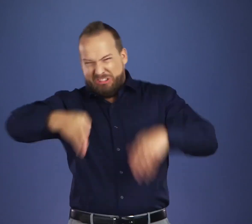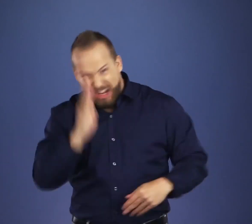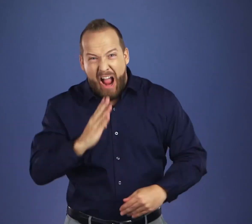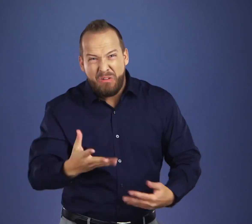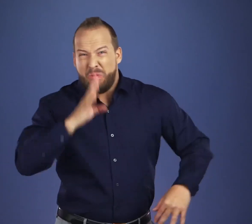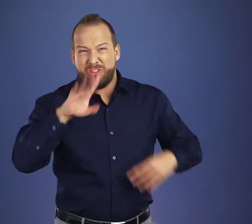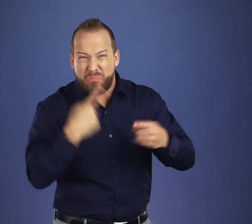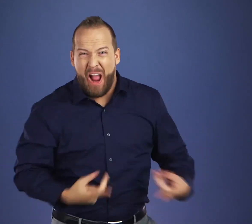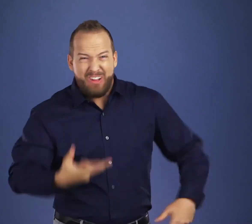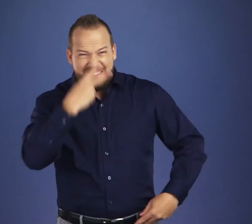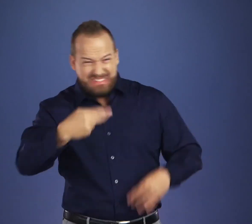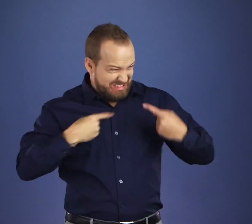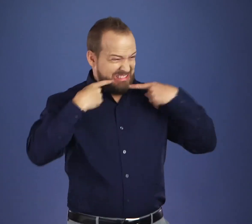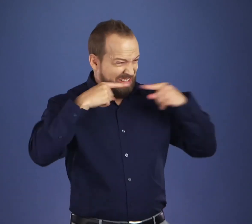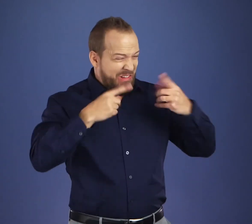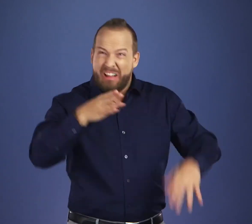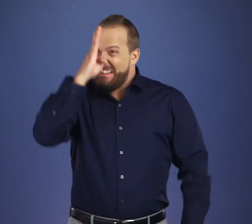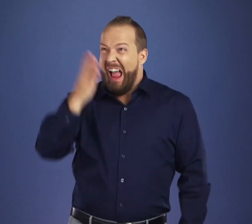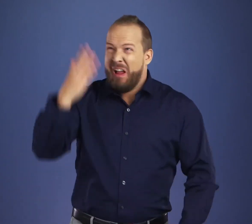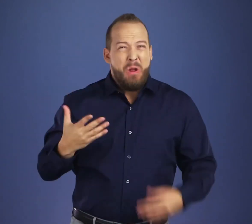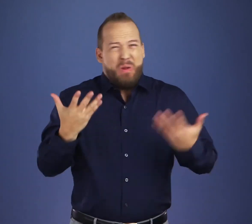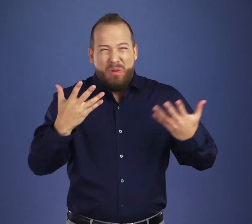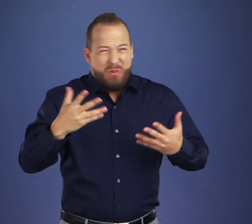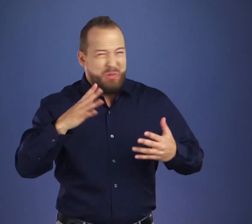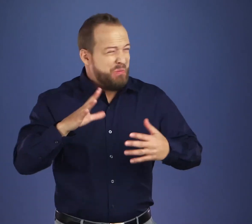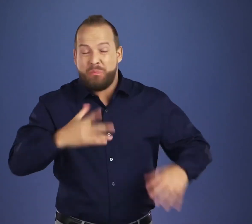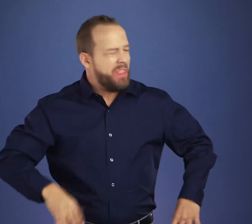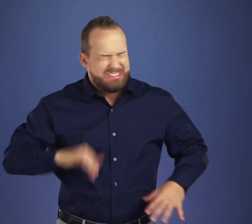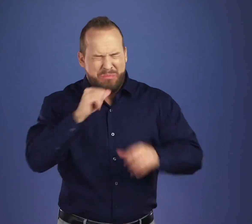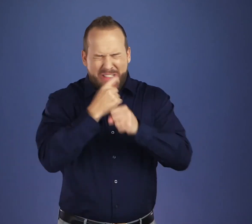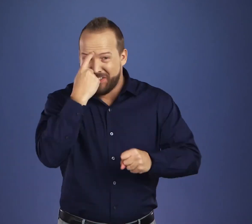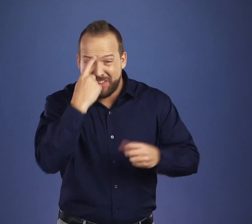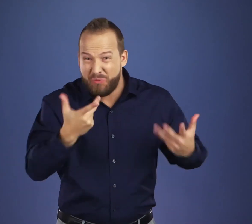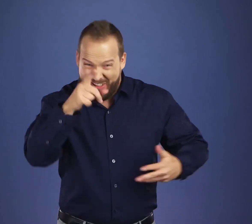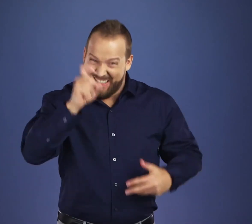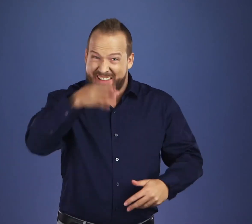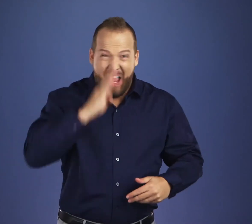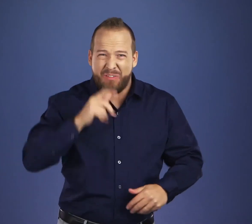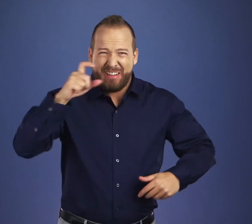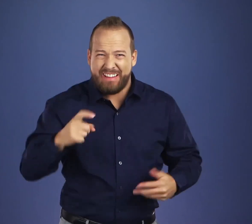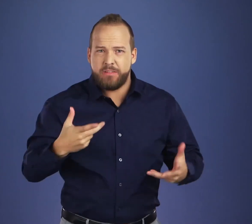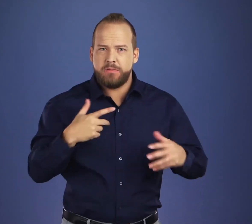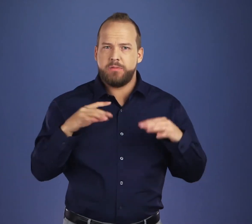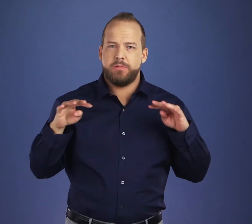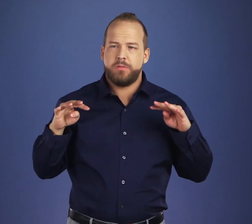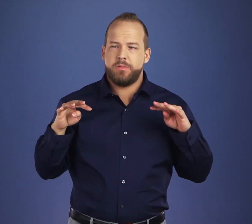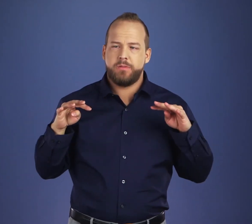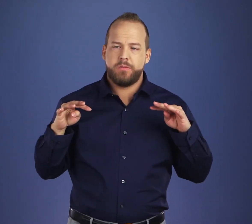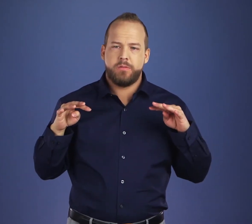Cried Ed, “I can’t stand this God stuff! It’s a lot of malarkey for weak folks.